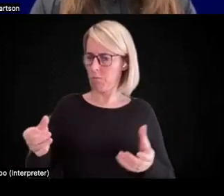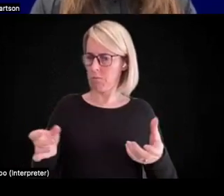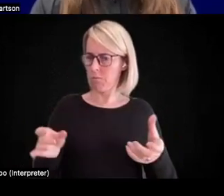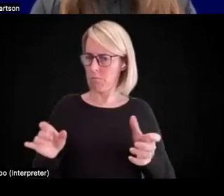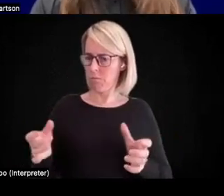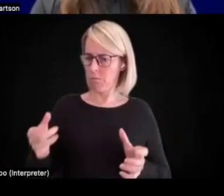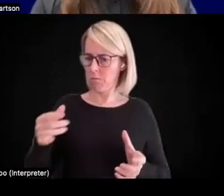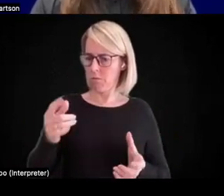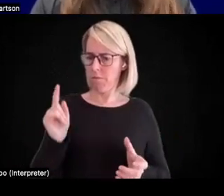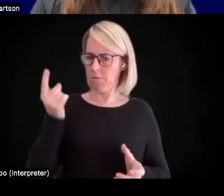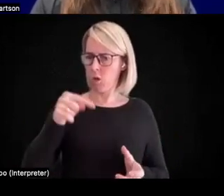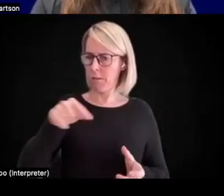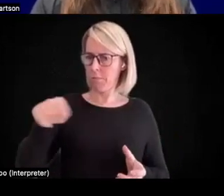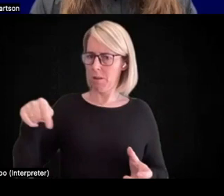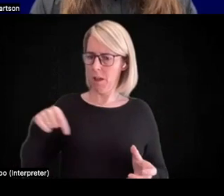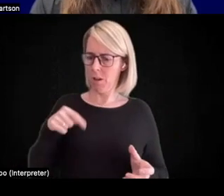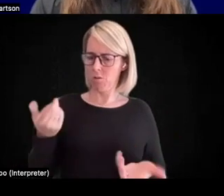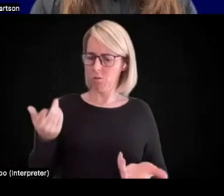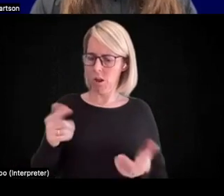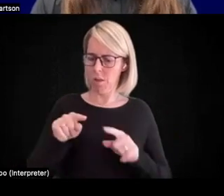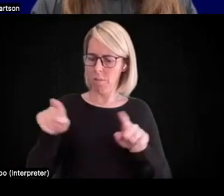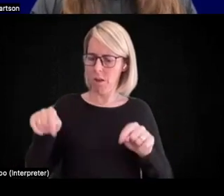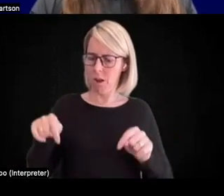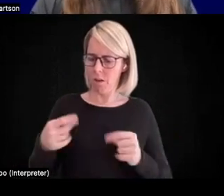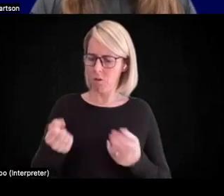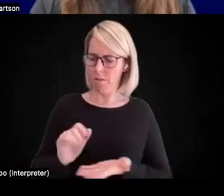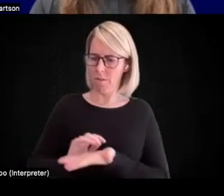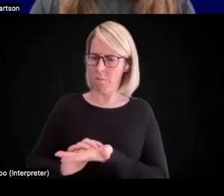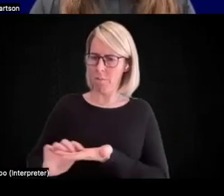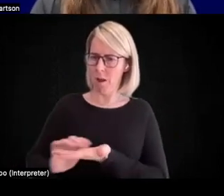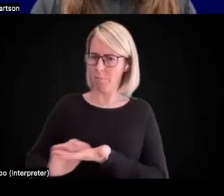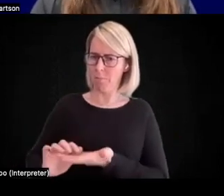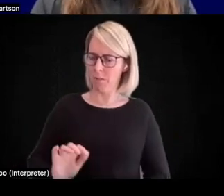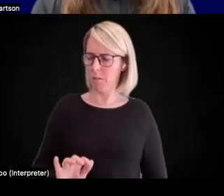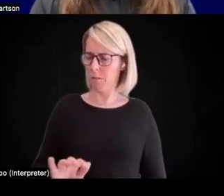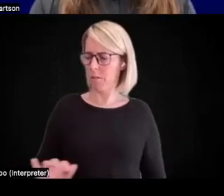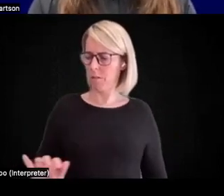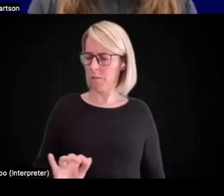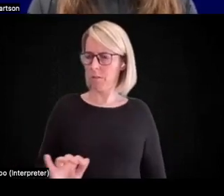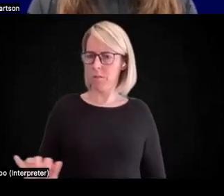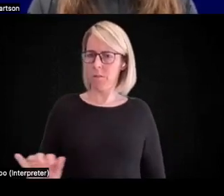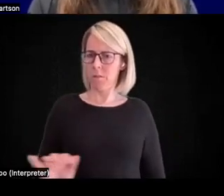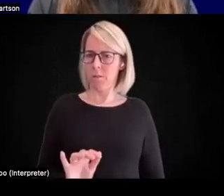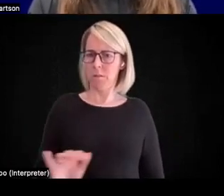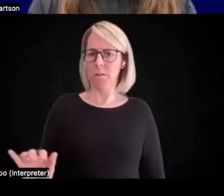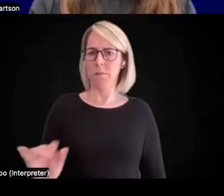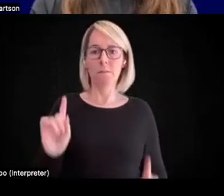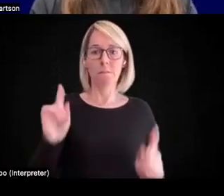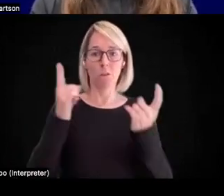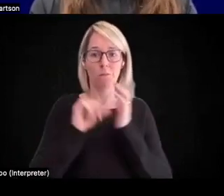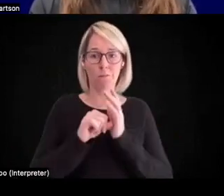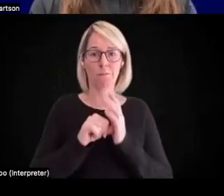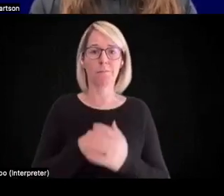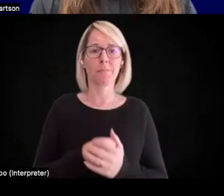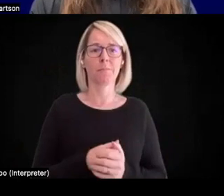bumps on that page, the bumps that we know as braille. They probably found the braille on the